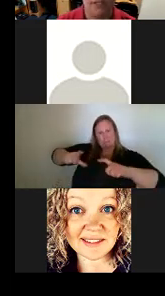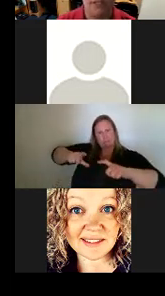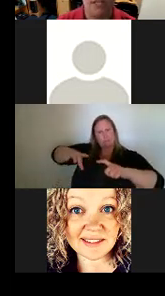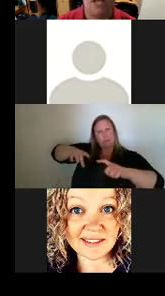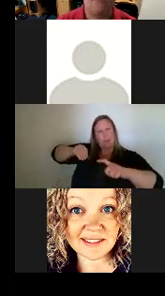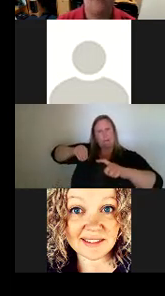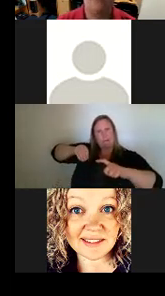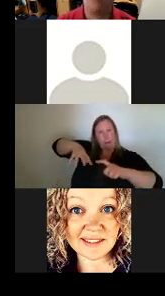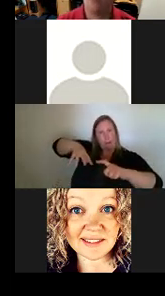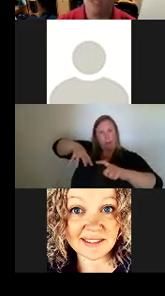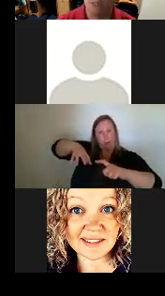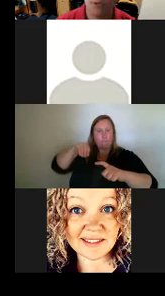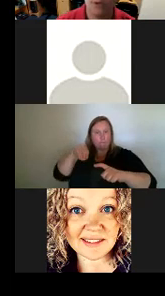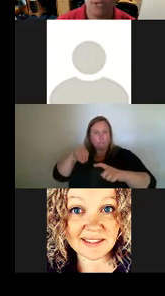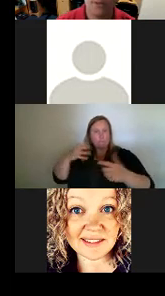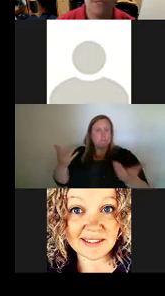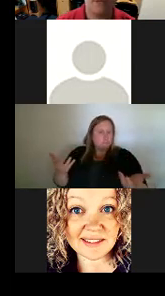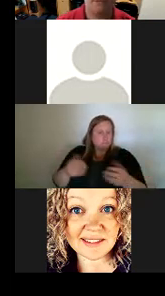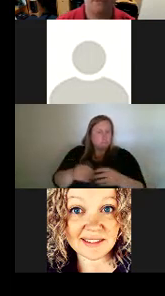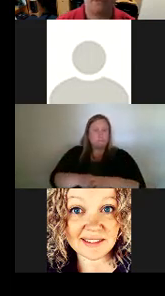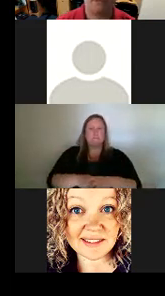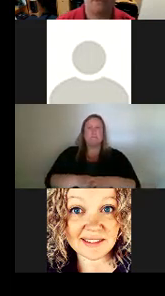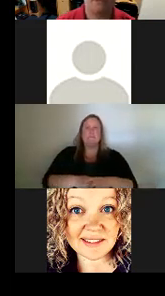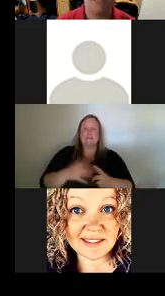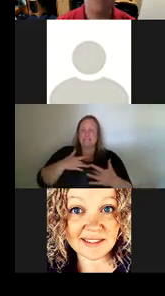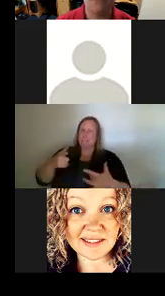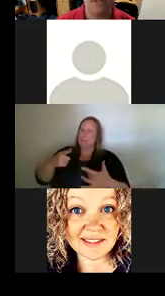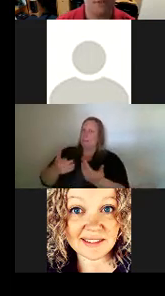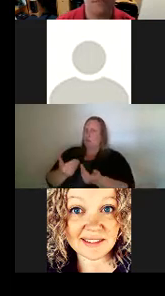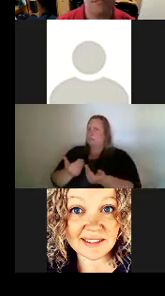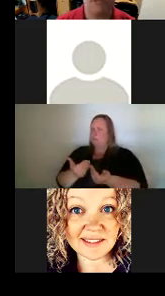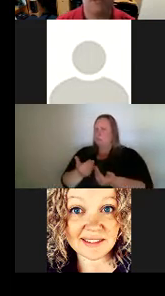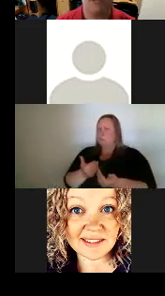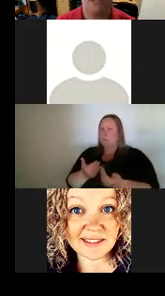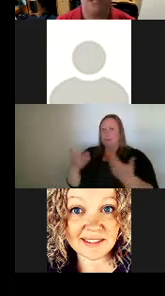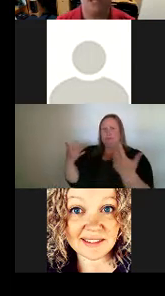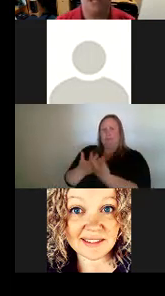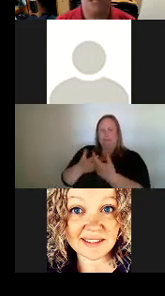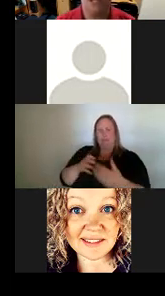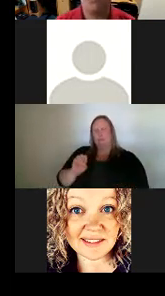OFTEN THEY ARE MORE ERGONOMIC. THERE IS MANY OTHER FEATURES.